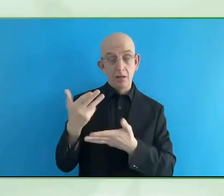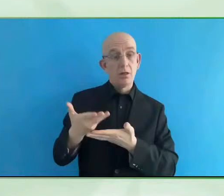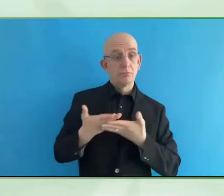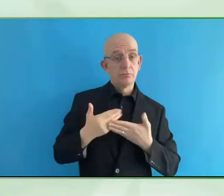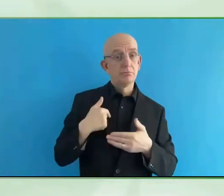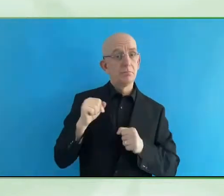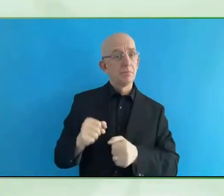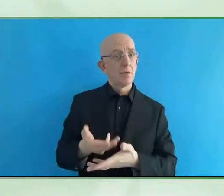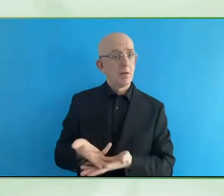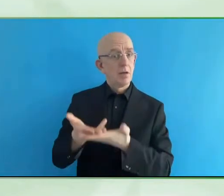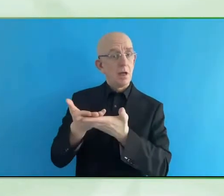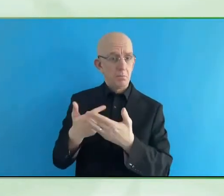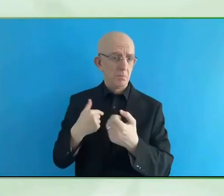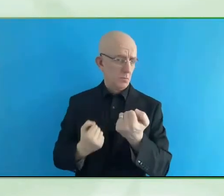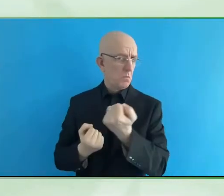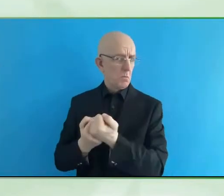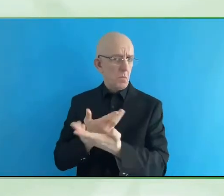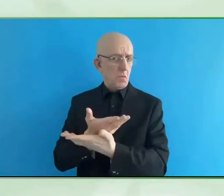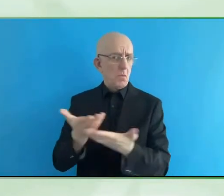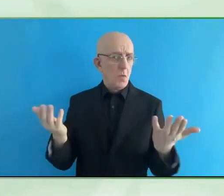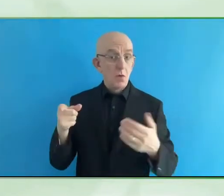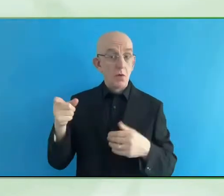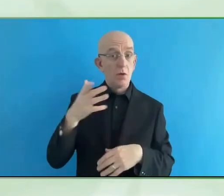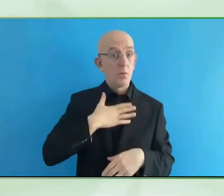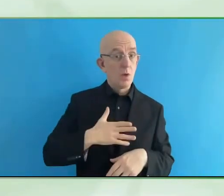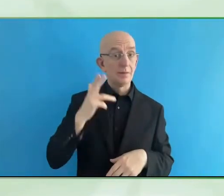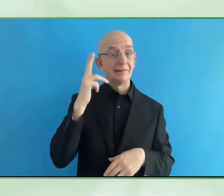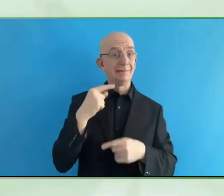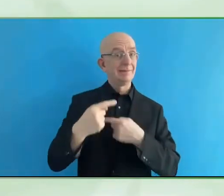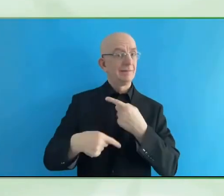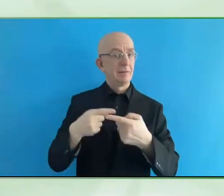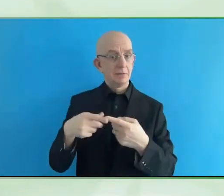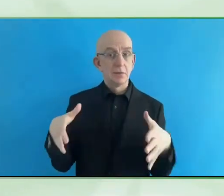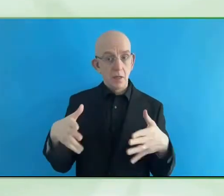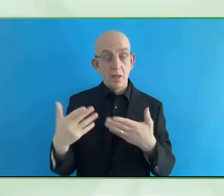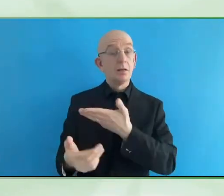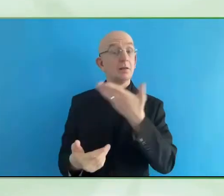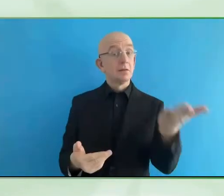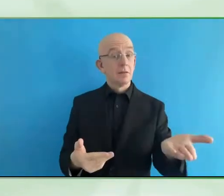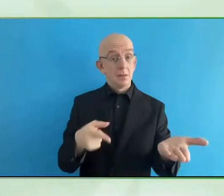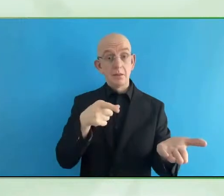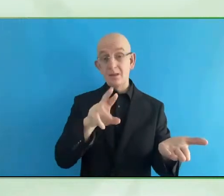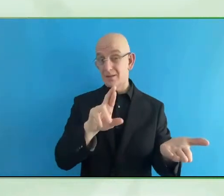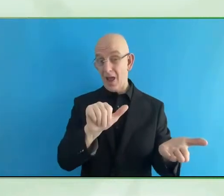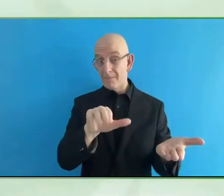Rama? Simple, we need better connectivity, connection, heart, empathy, compassion.